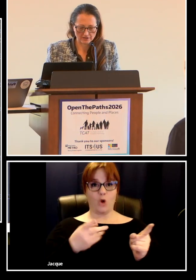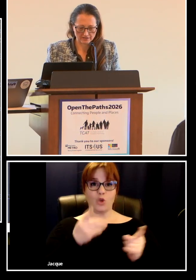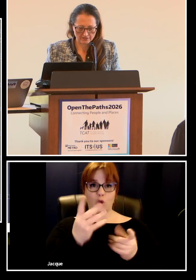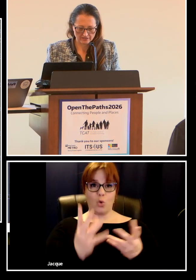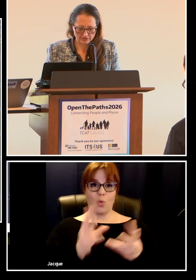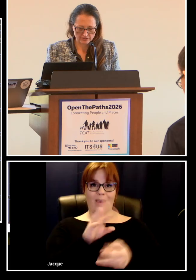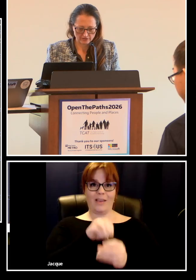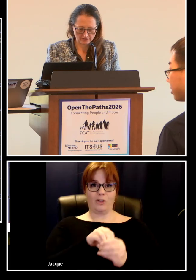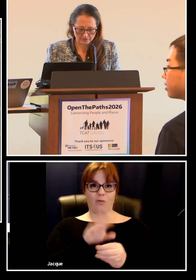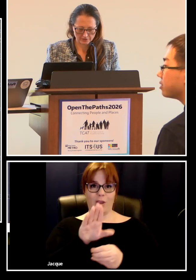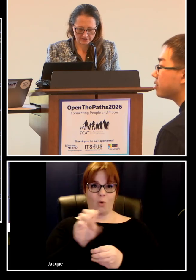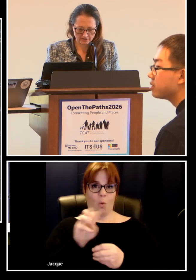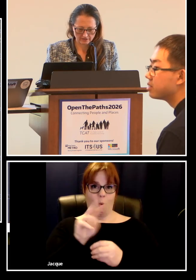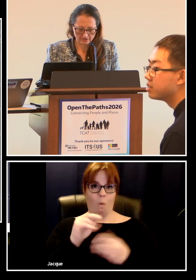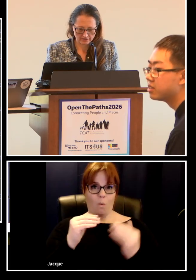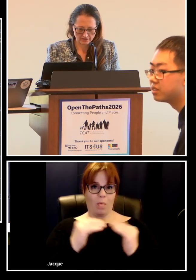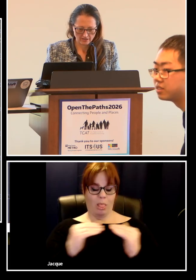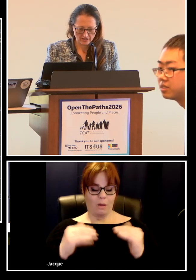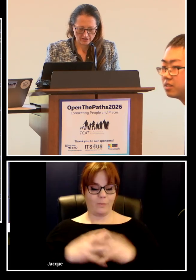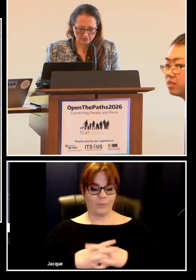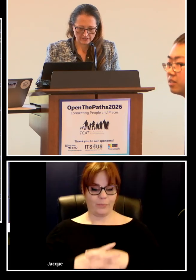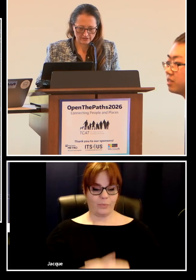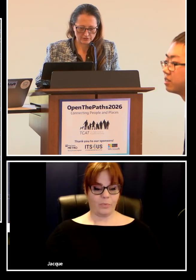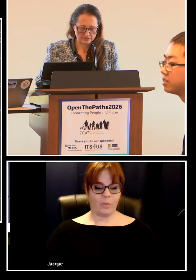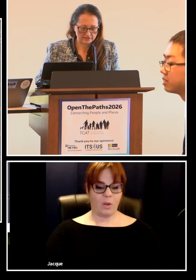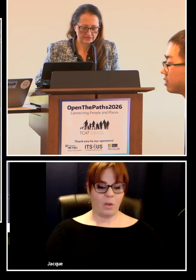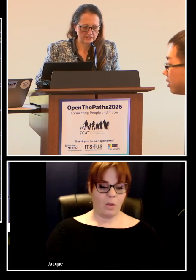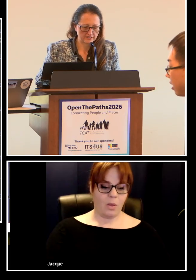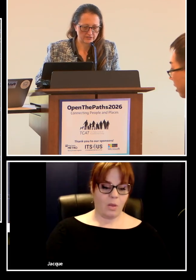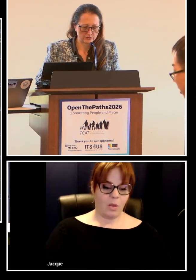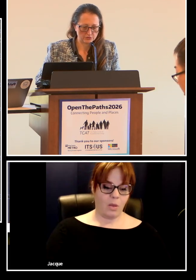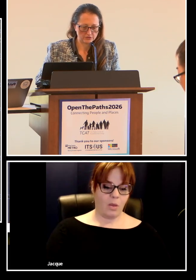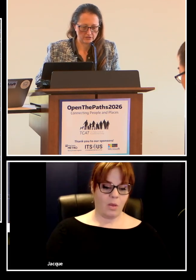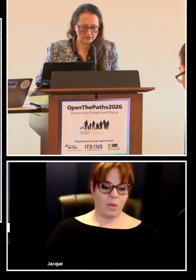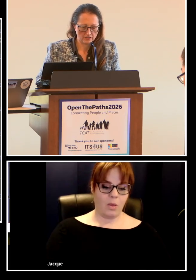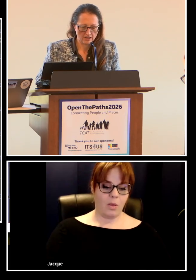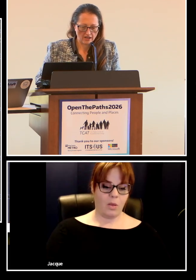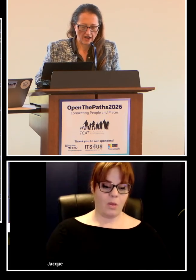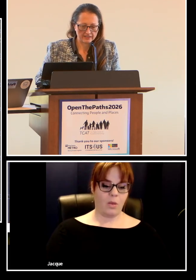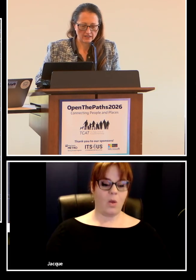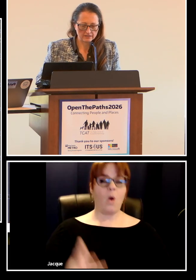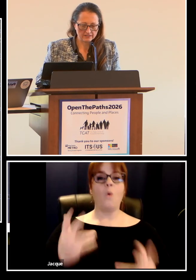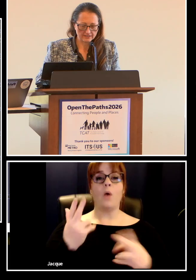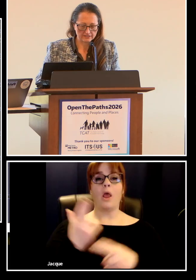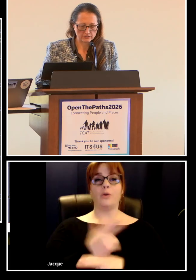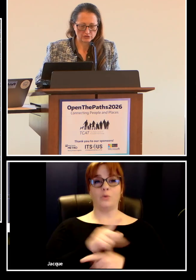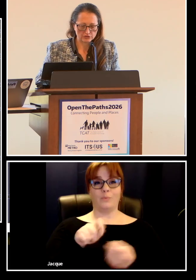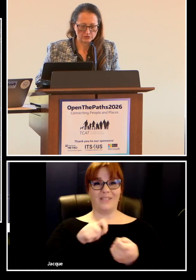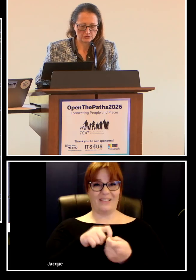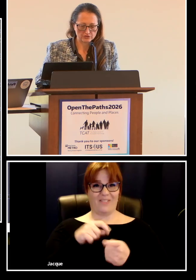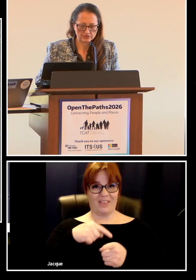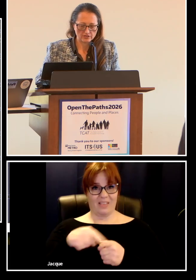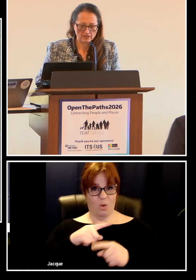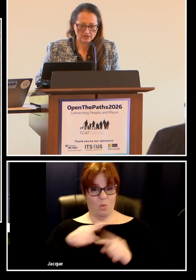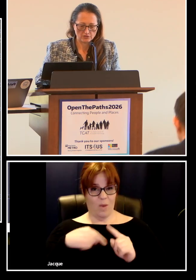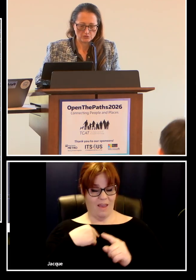what I want to show in particular when I use the settings tool, I not only get to choose